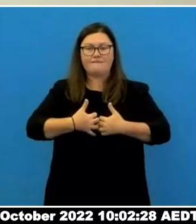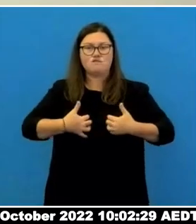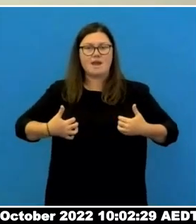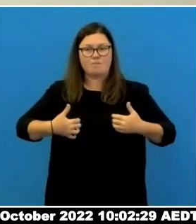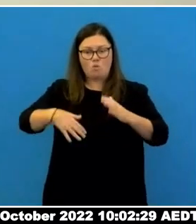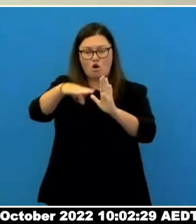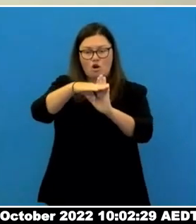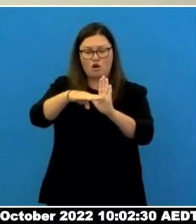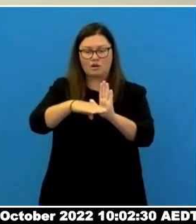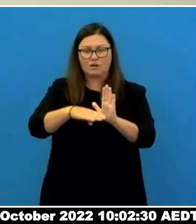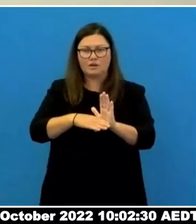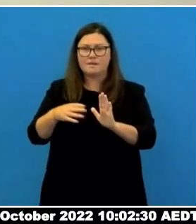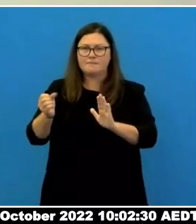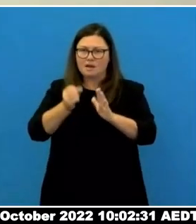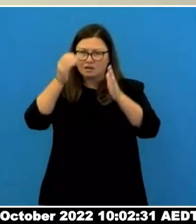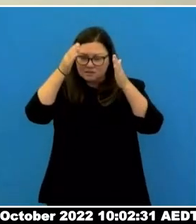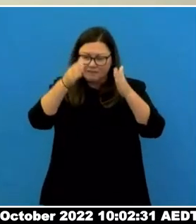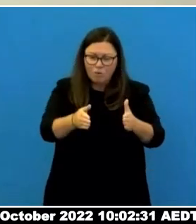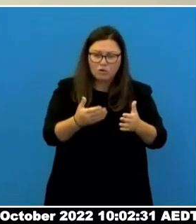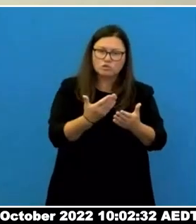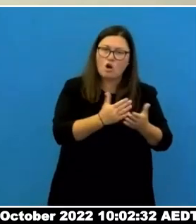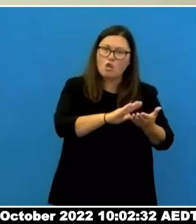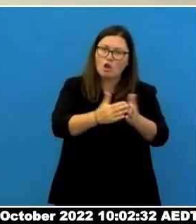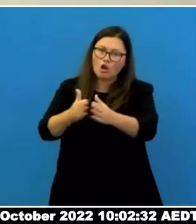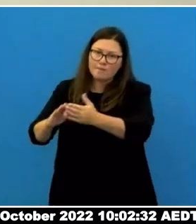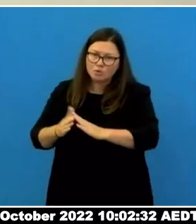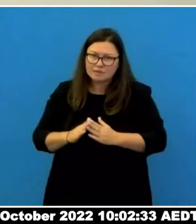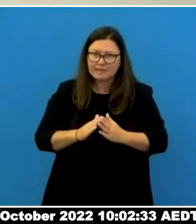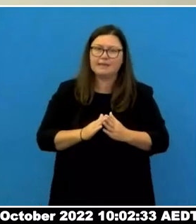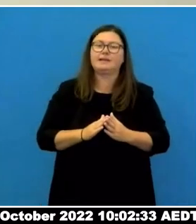through nation wide consultations ensuring anti racism efforts